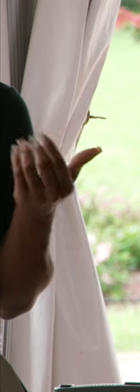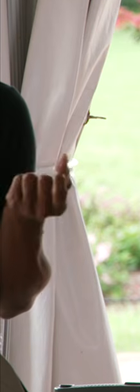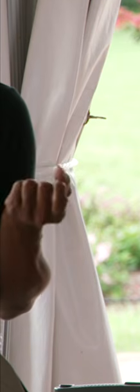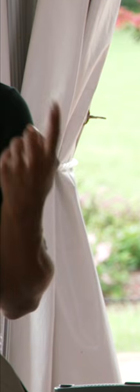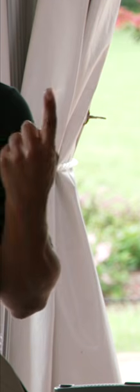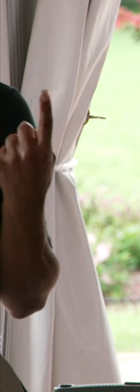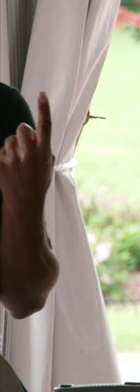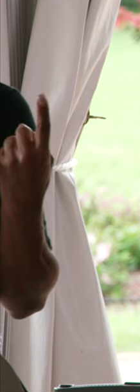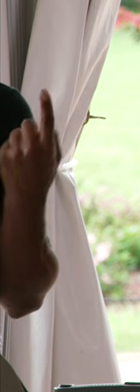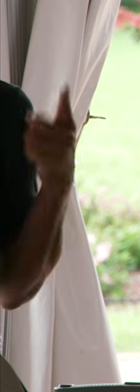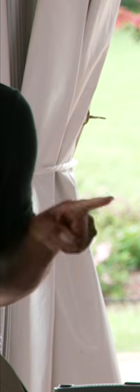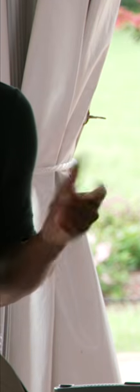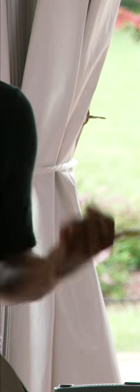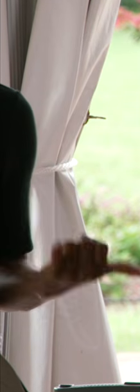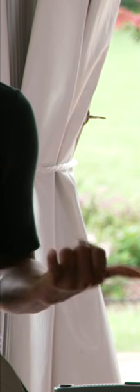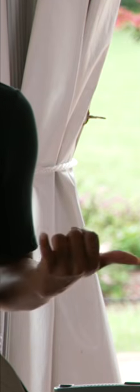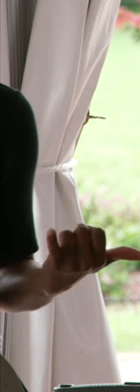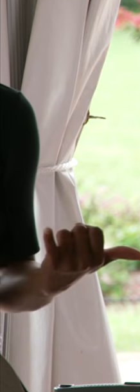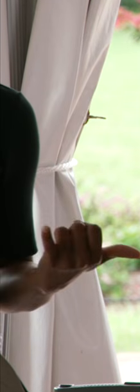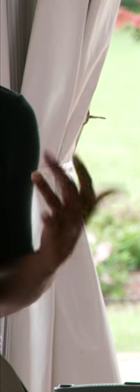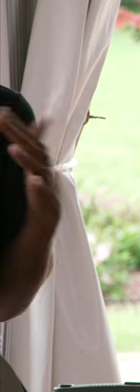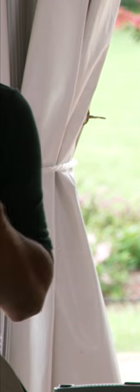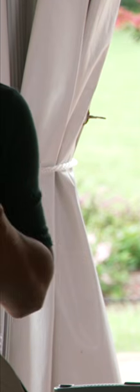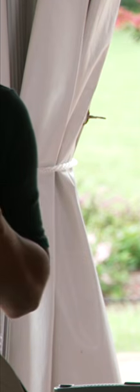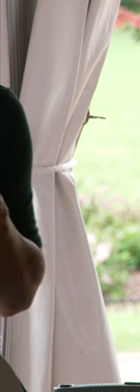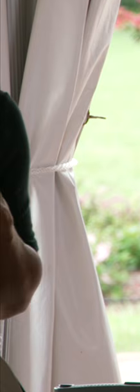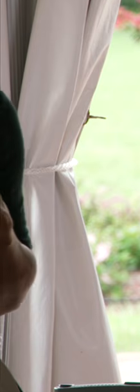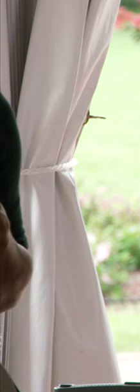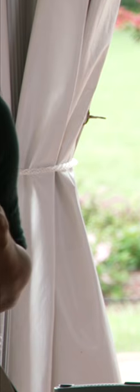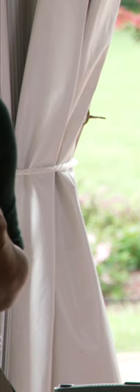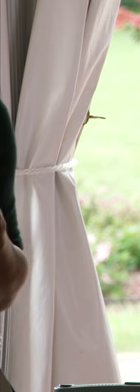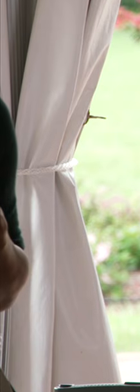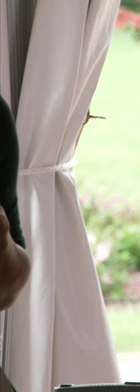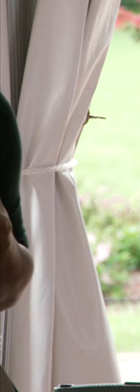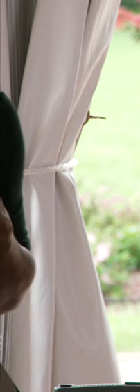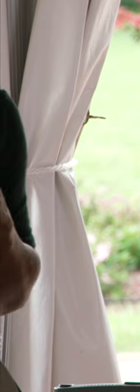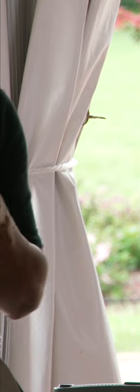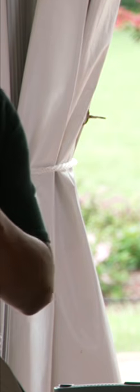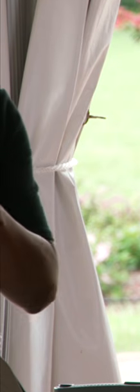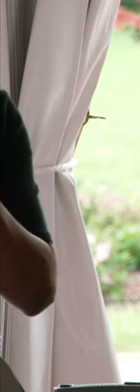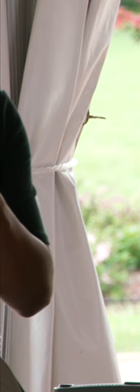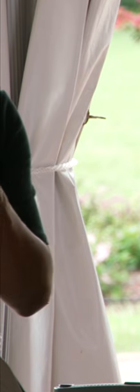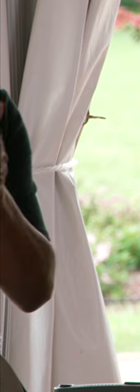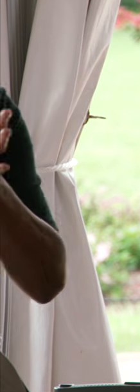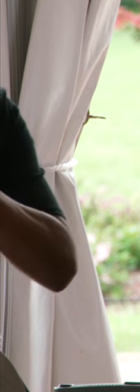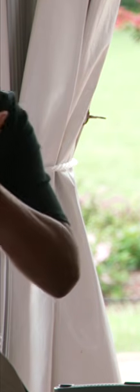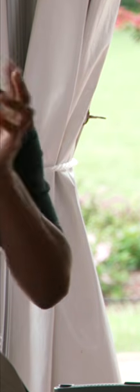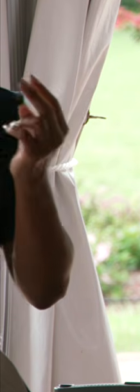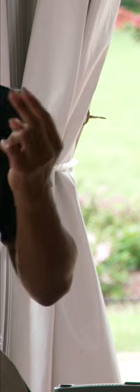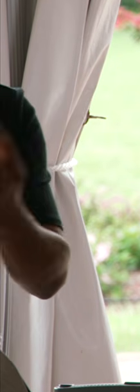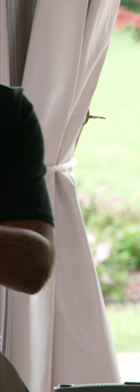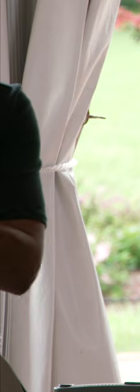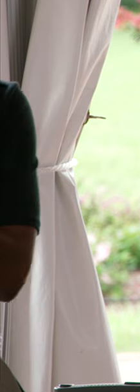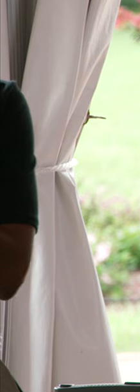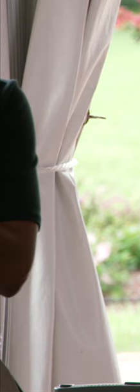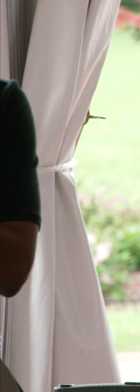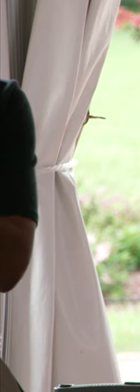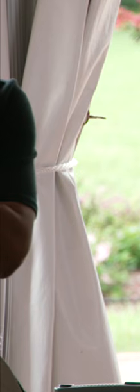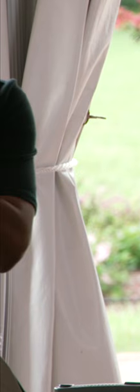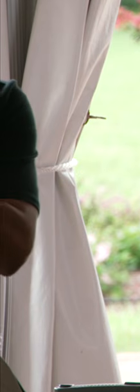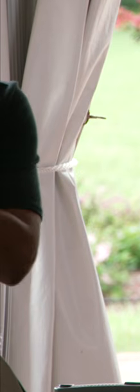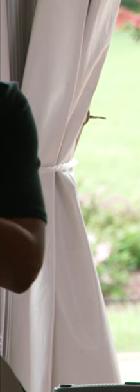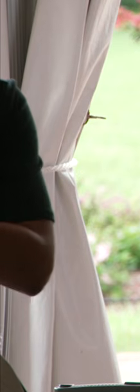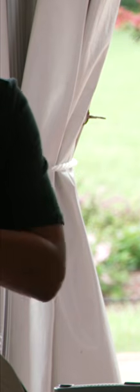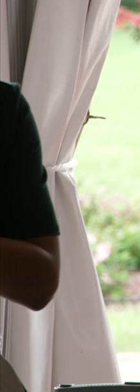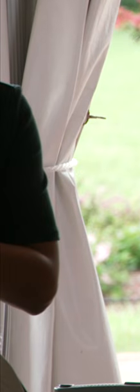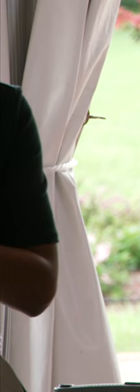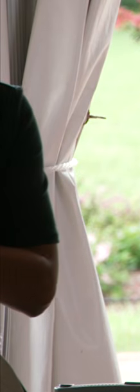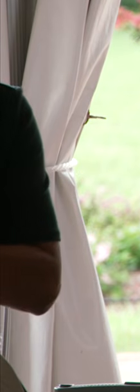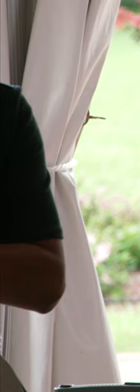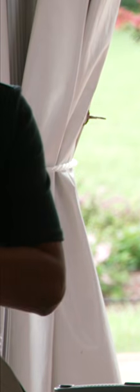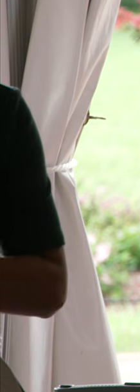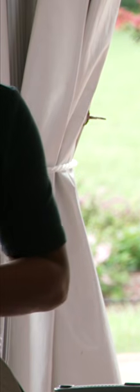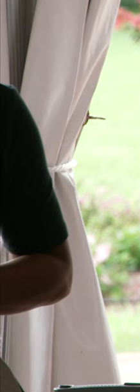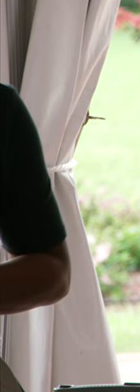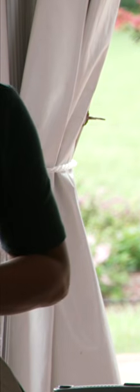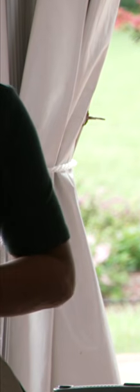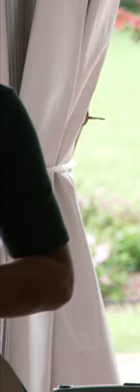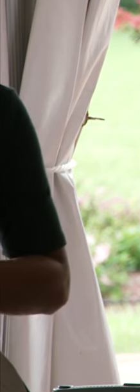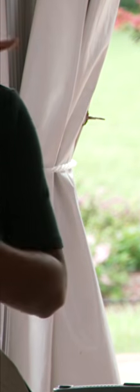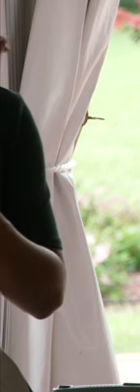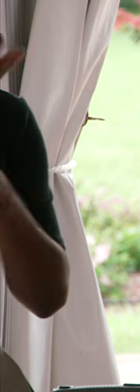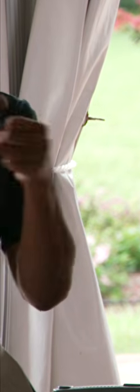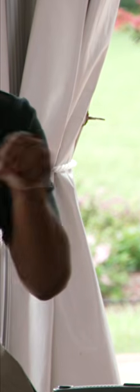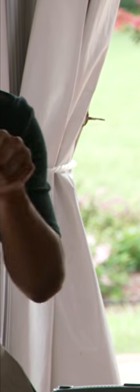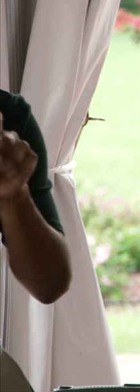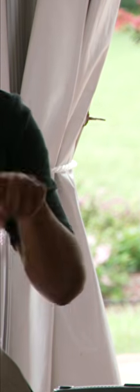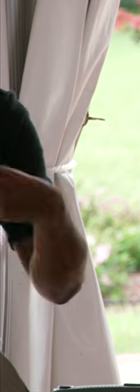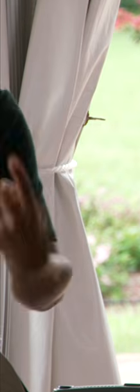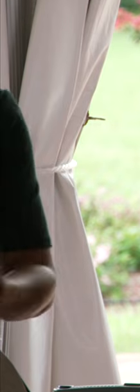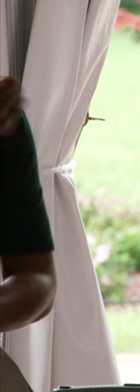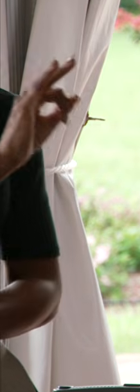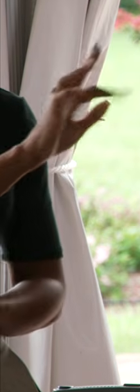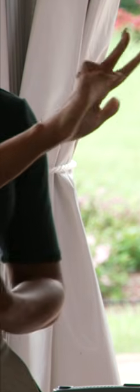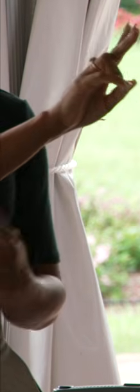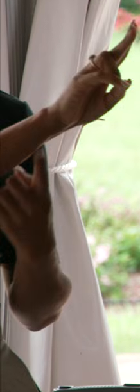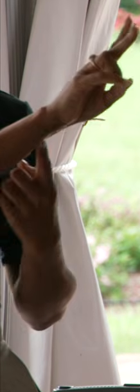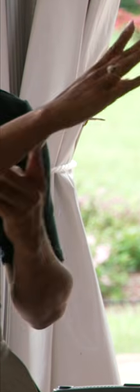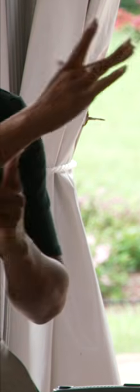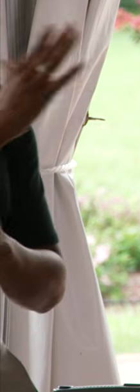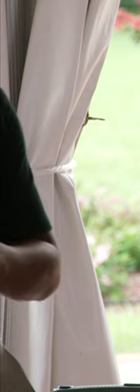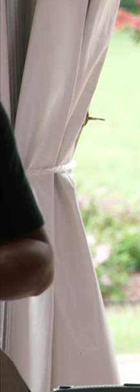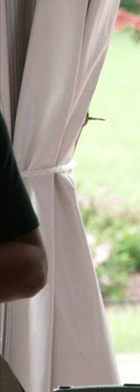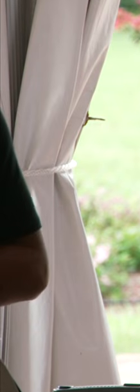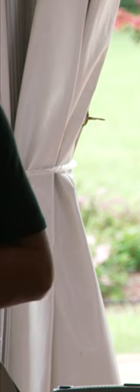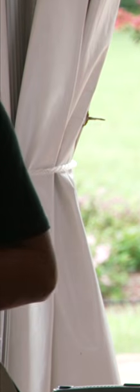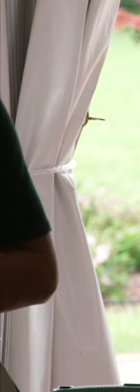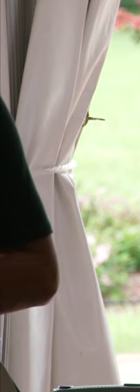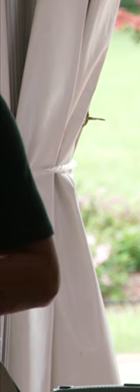and why we are here, we must first remember how we arrived here. For 40 years, from 1932 to '72,